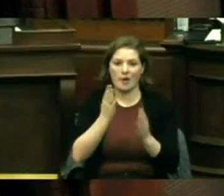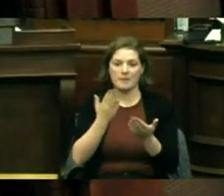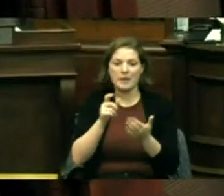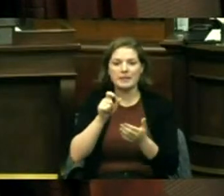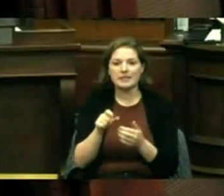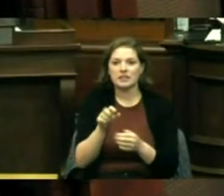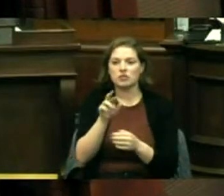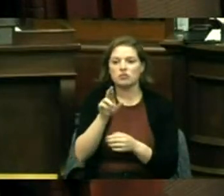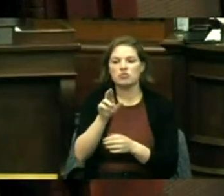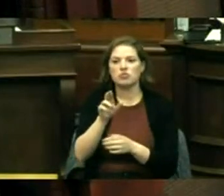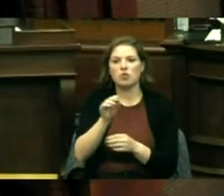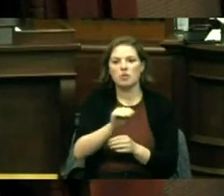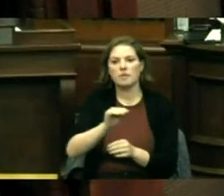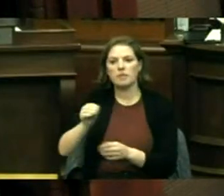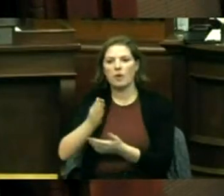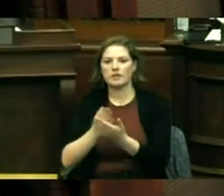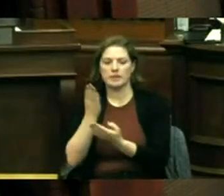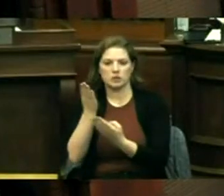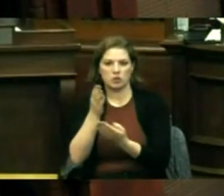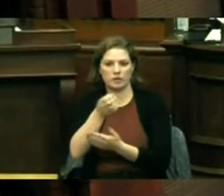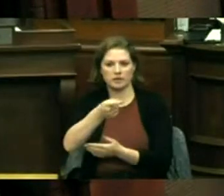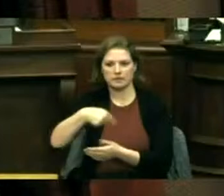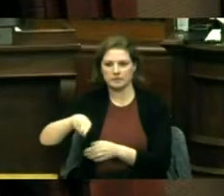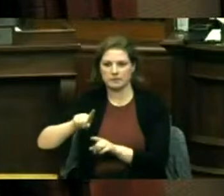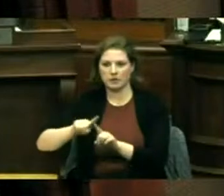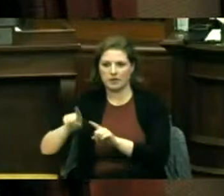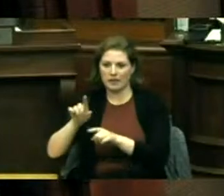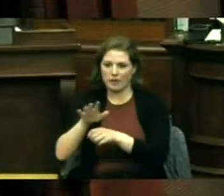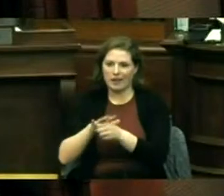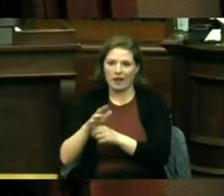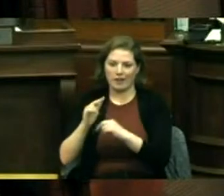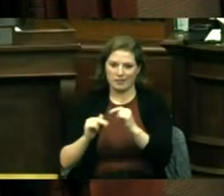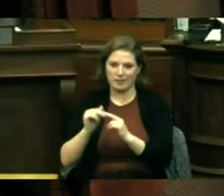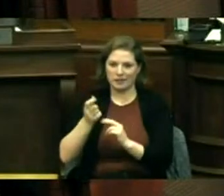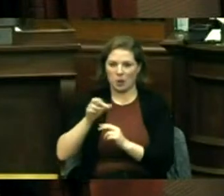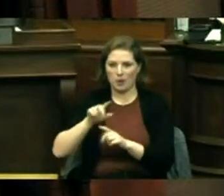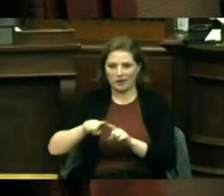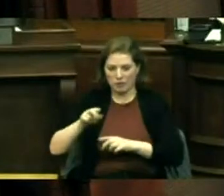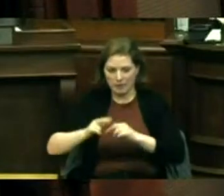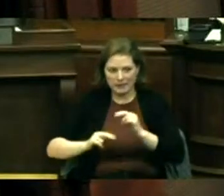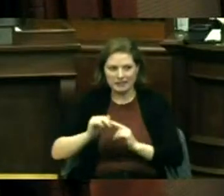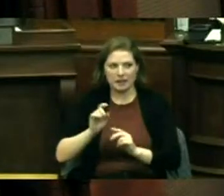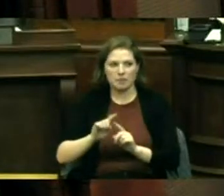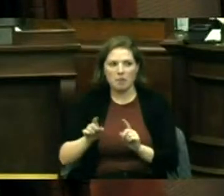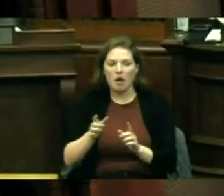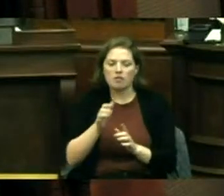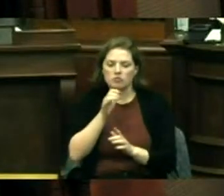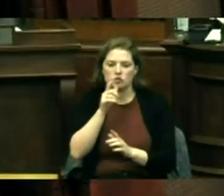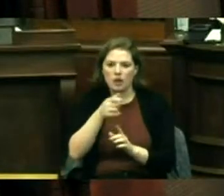some, we have we have some float rooms within City Hall where we might try to relocate some